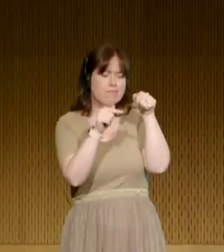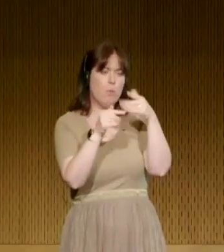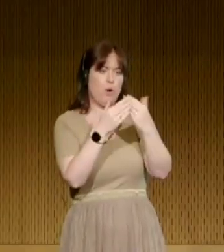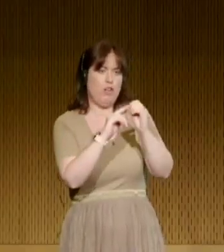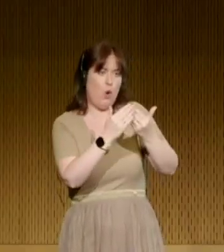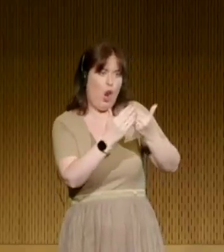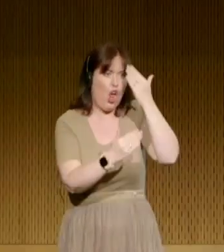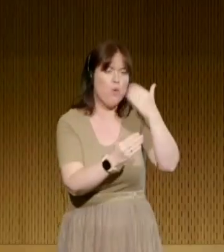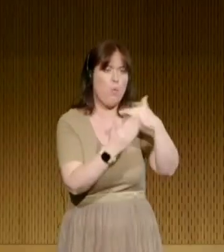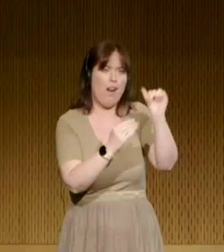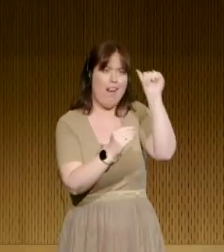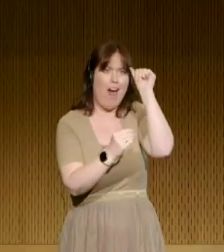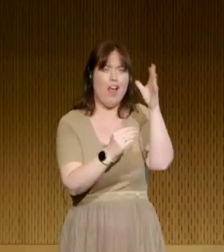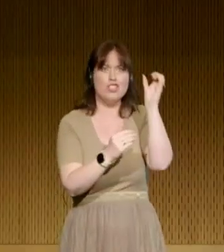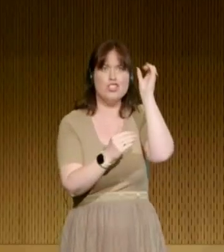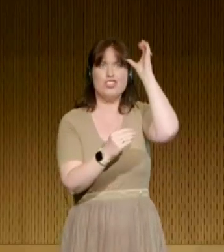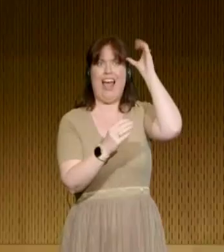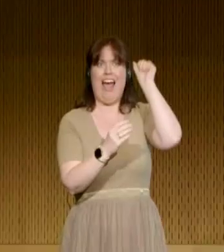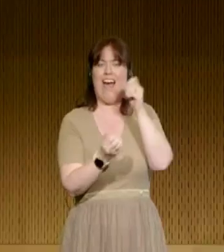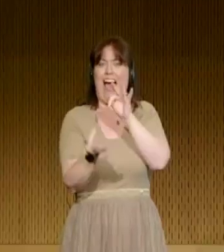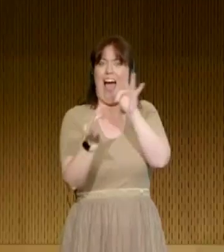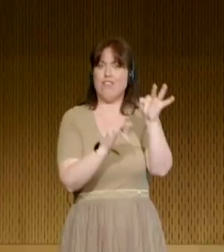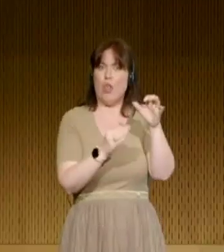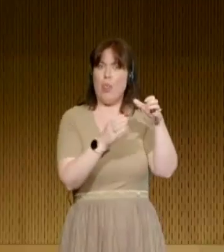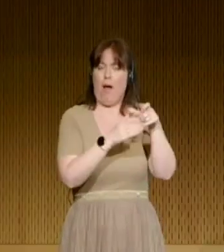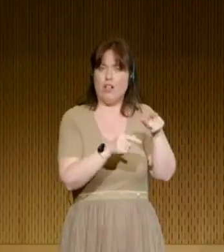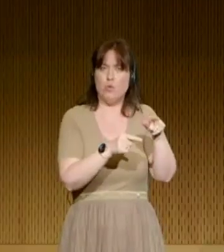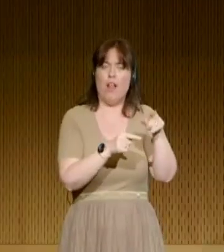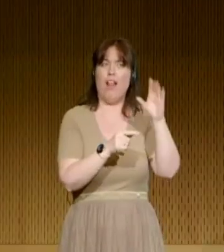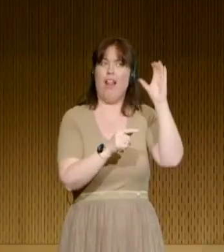what knowledge they come out with after the end of a module but also how that learning